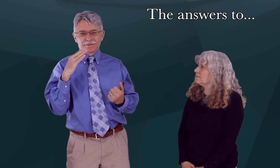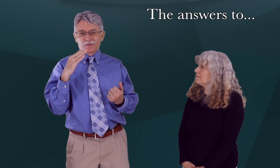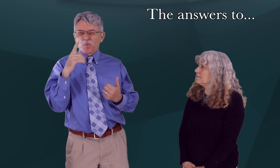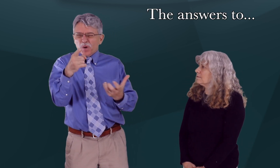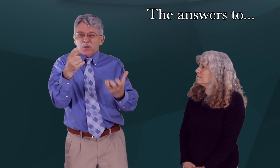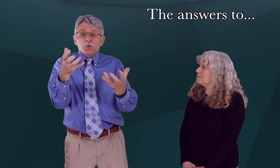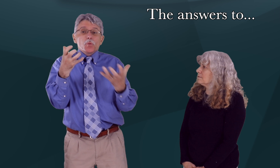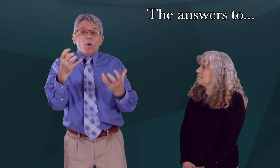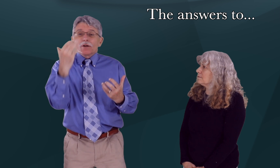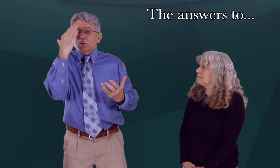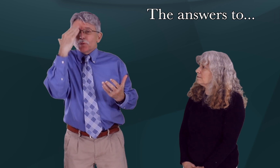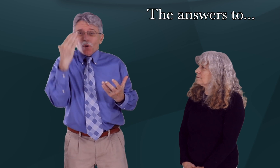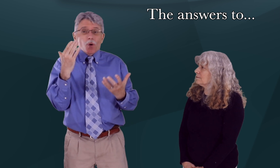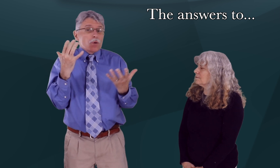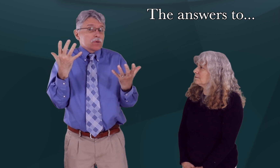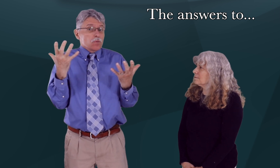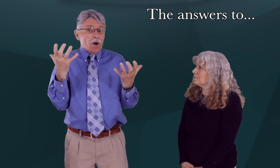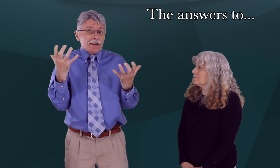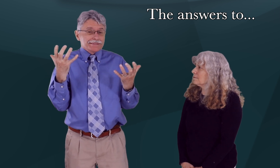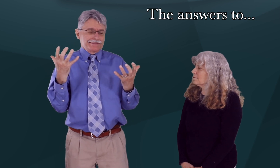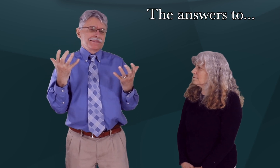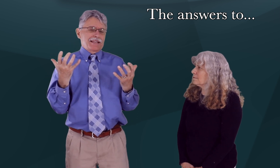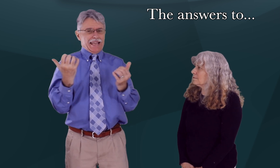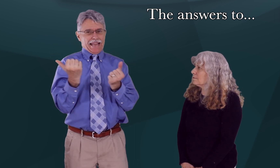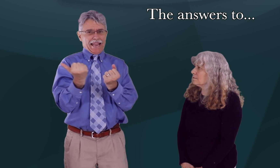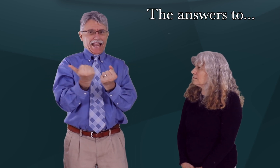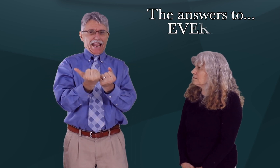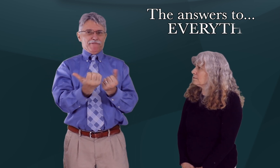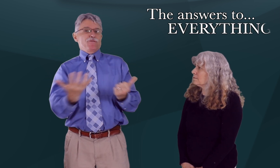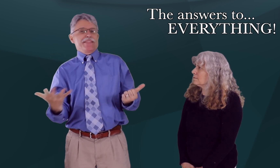we know that what you want to know is everything.